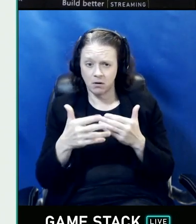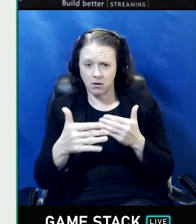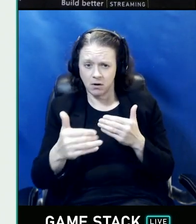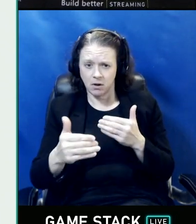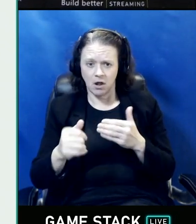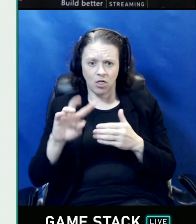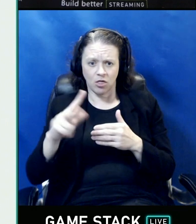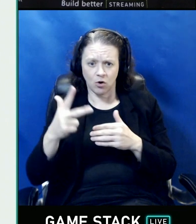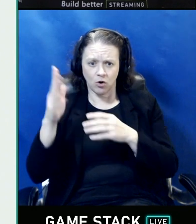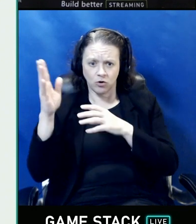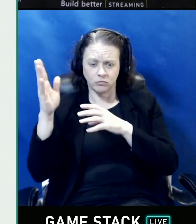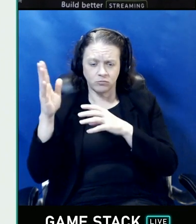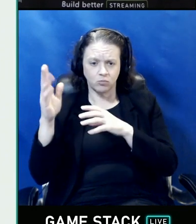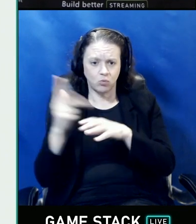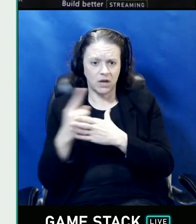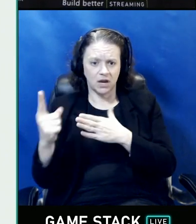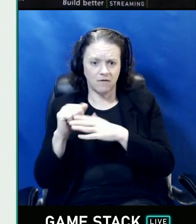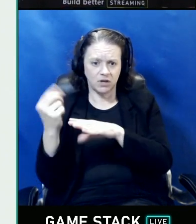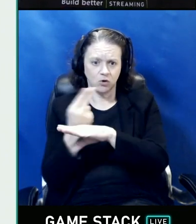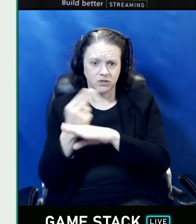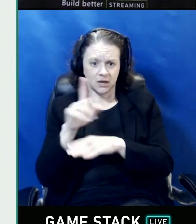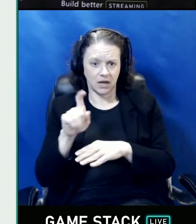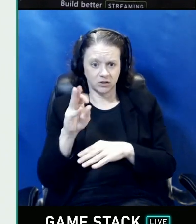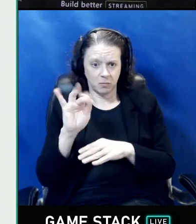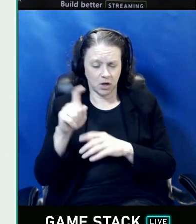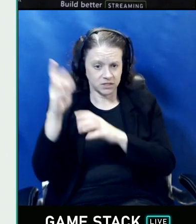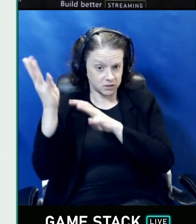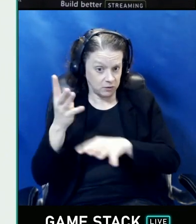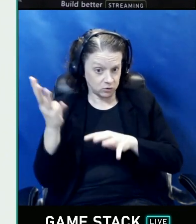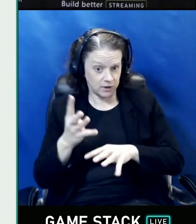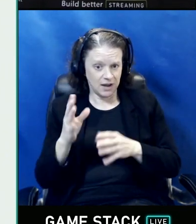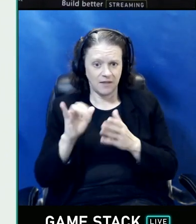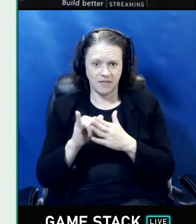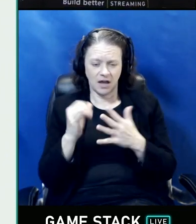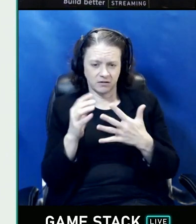it ranks among the top titles that people are continuing to play.